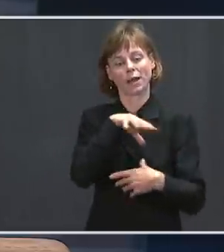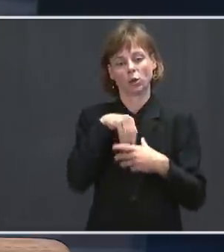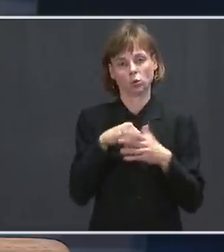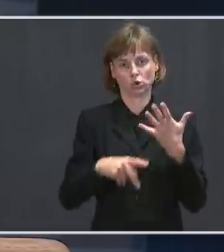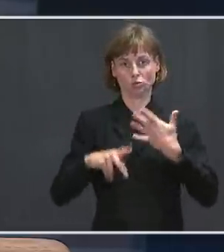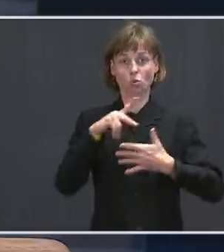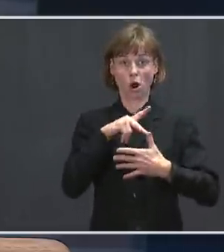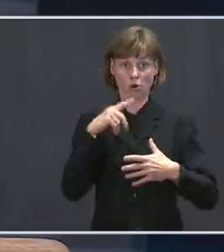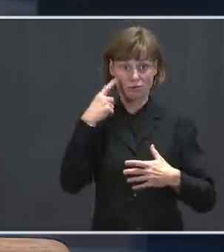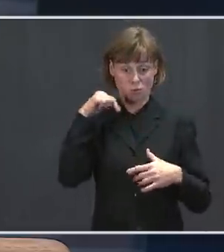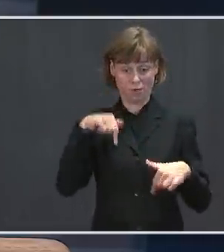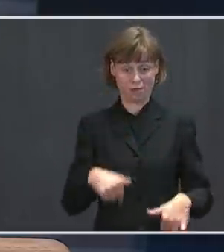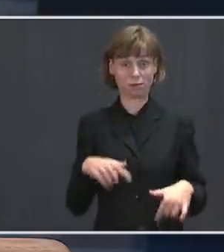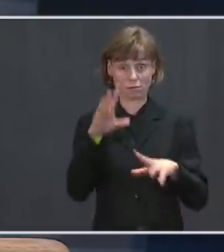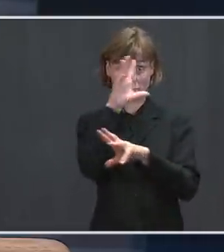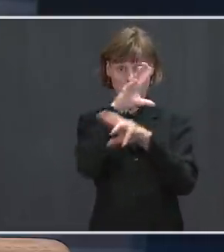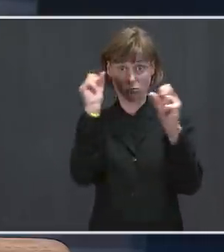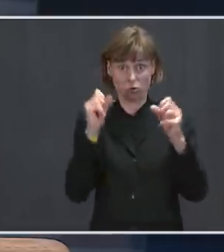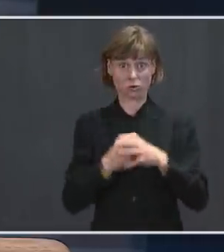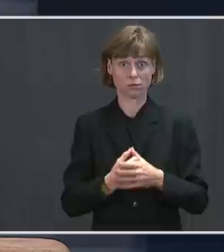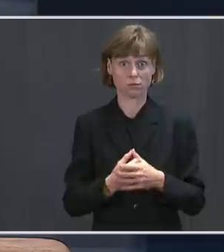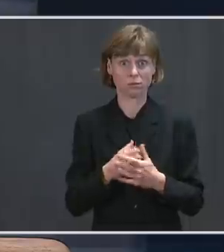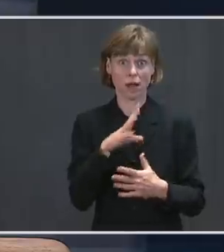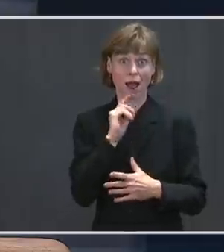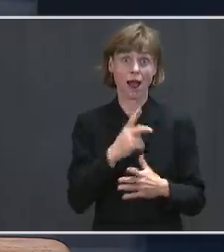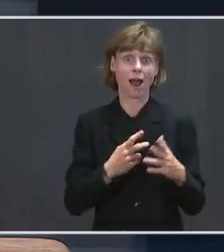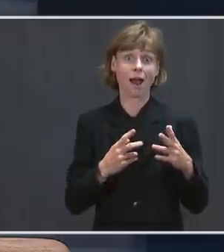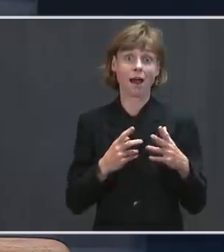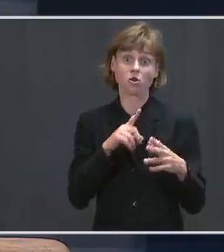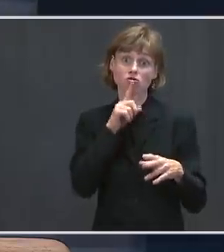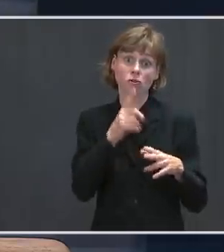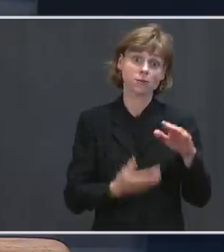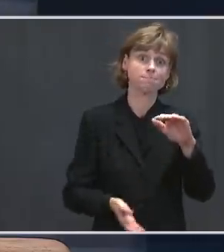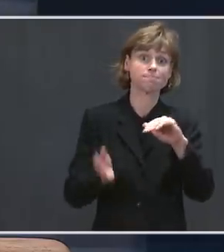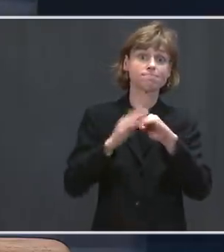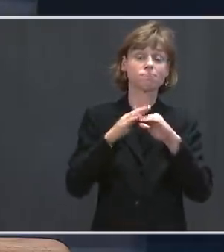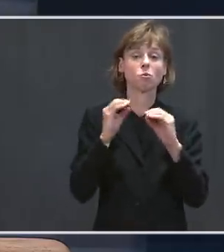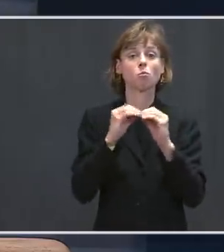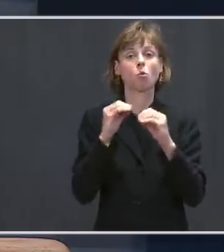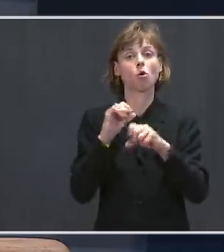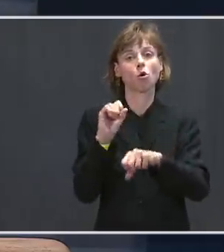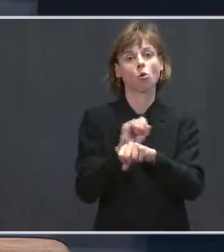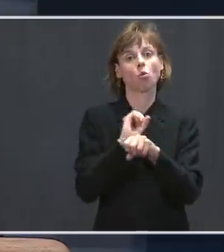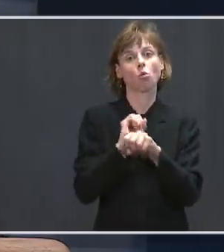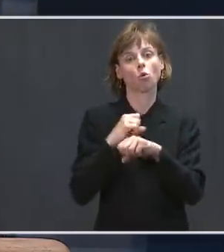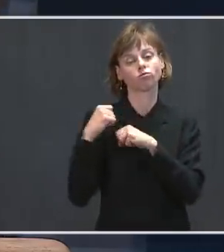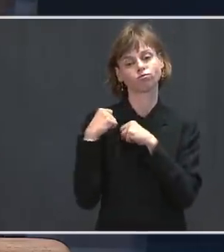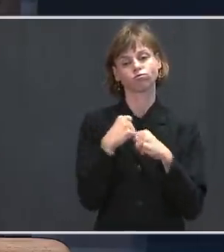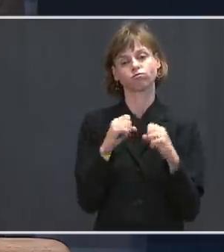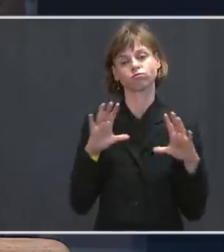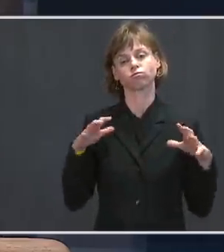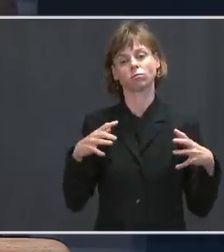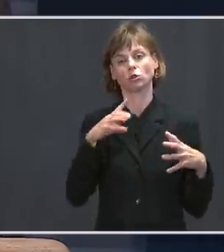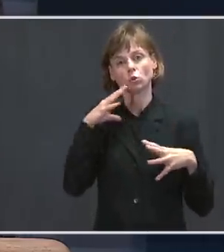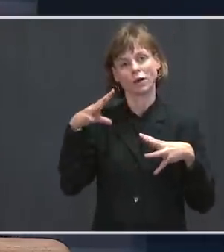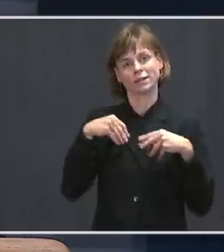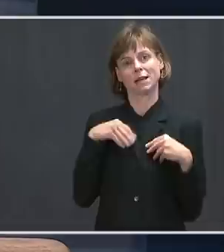and to build up a more robust capacity for the United States to accept refugees from around the world.